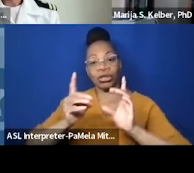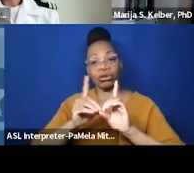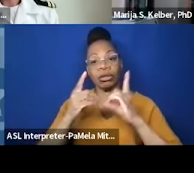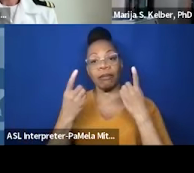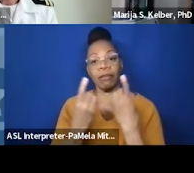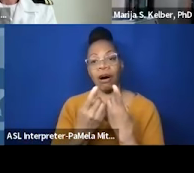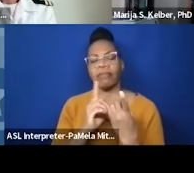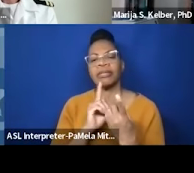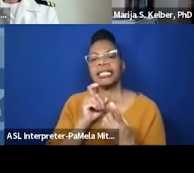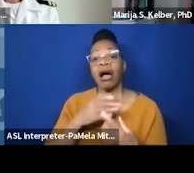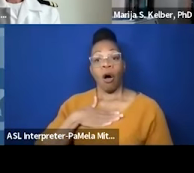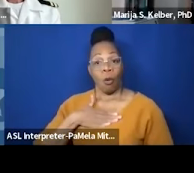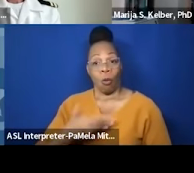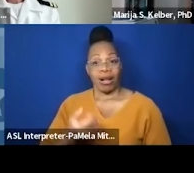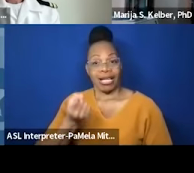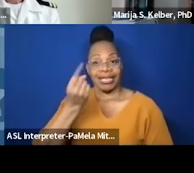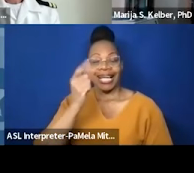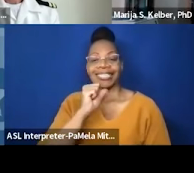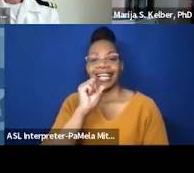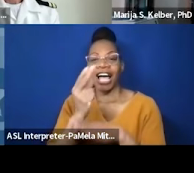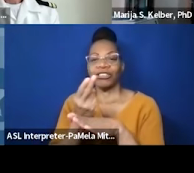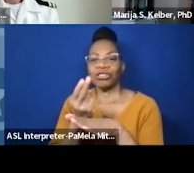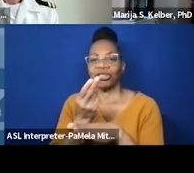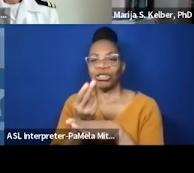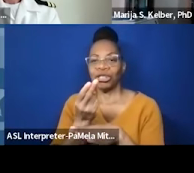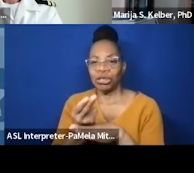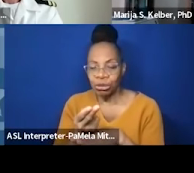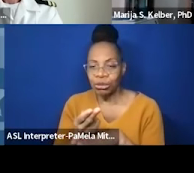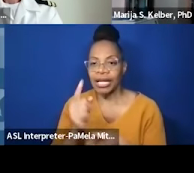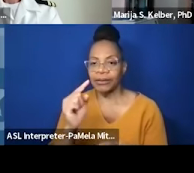really need to understand not to use this as a mitigating factor, but this is another impact